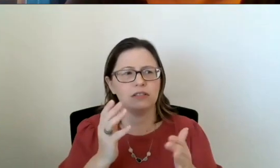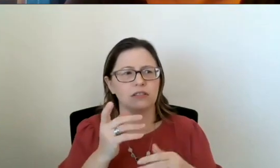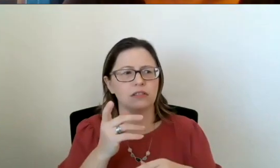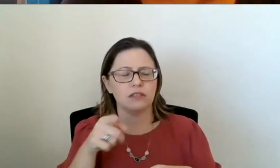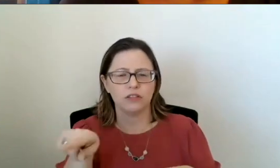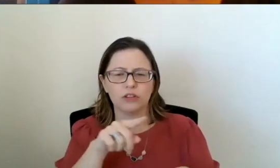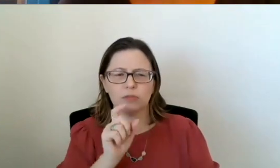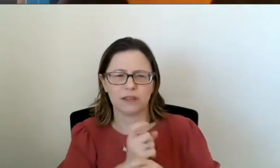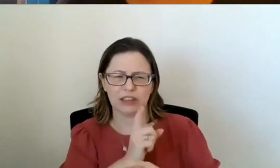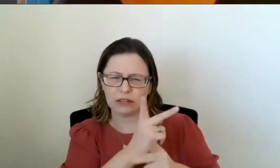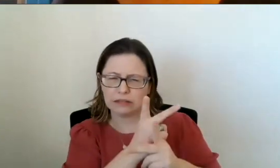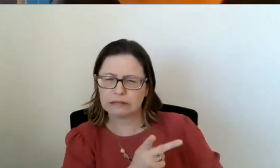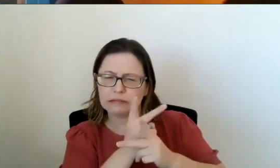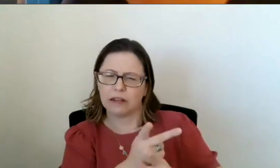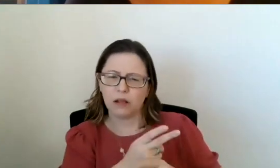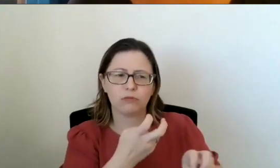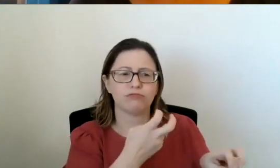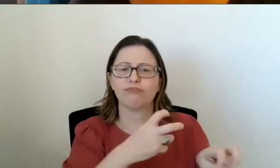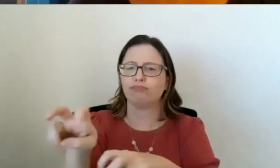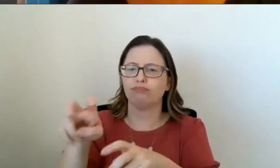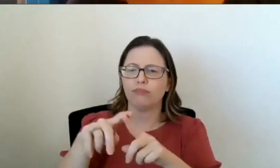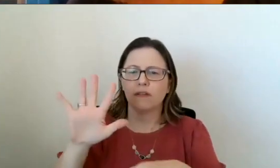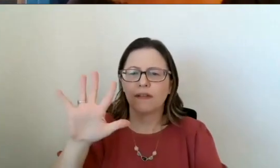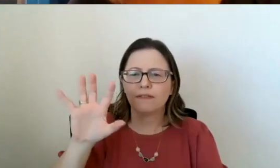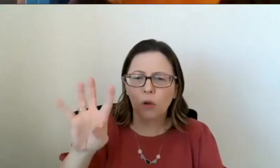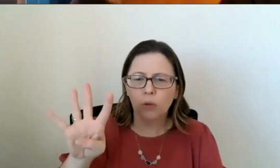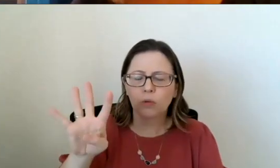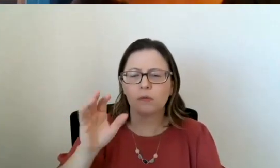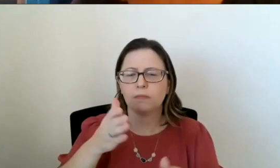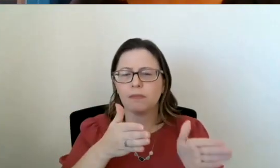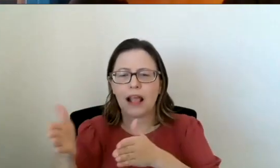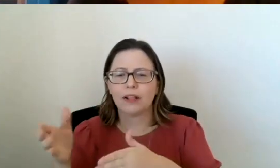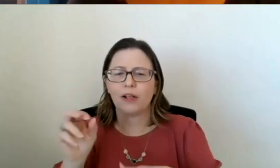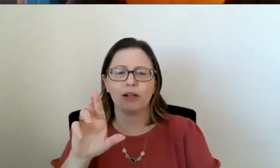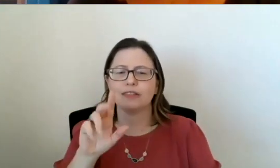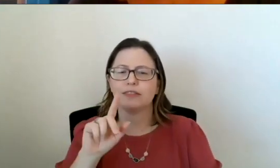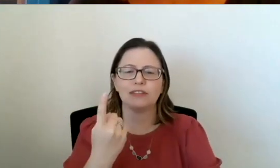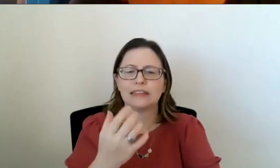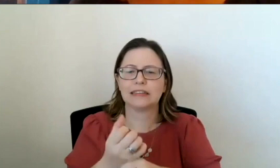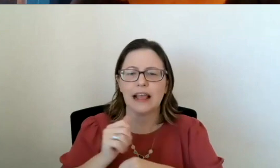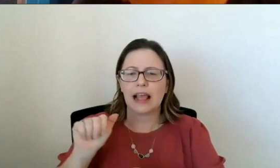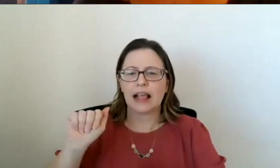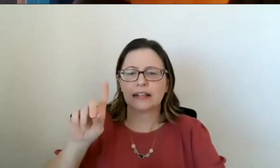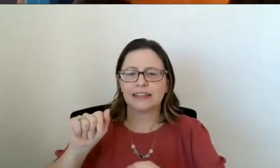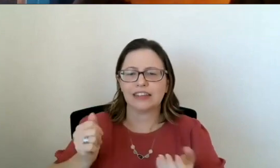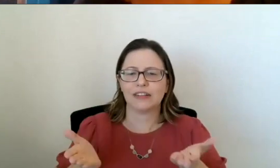I highly encourage you to make sure that you're very careful during the transition phase with 504,